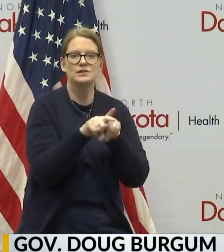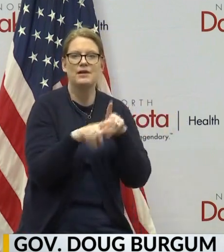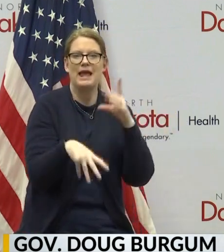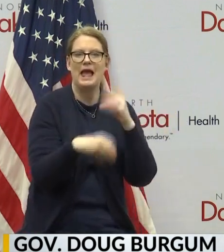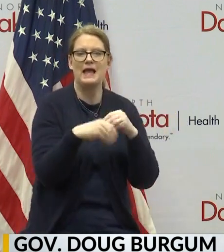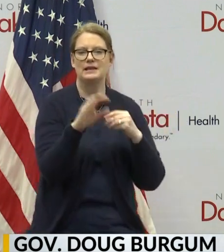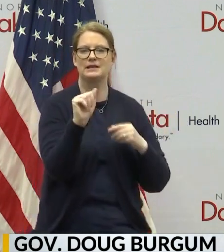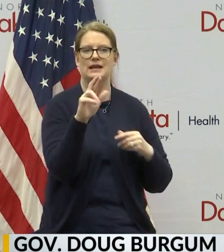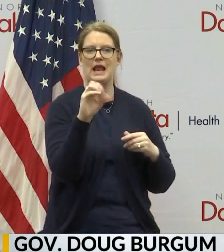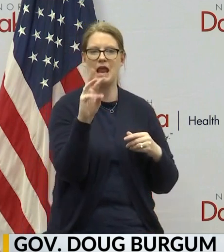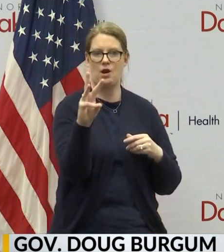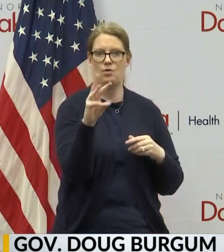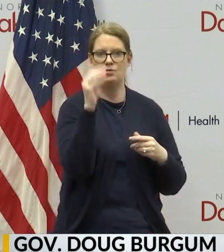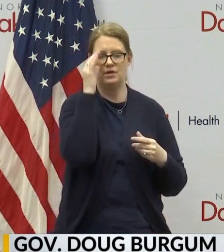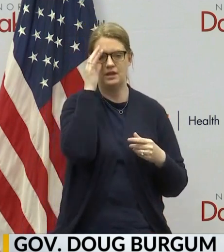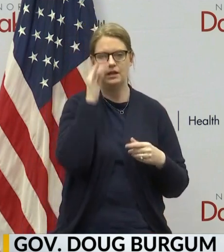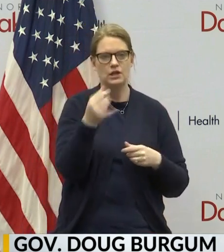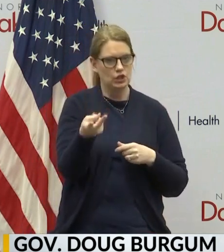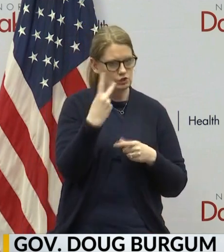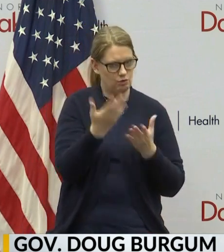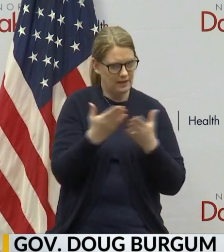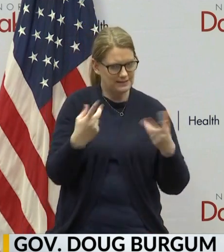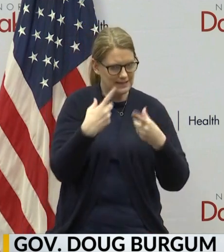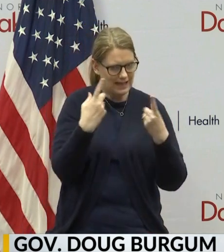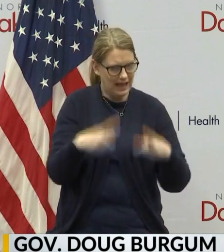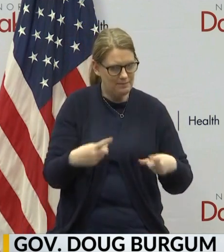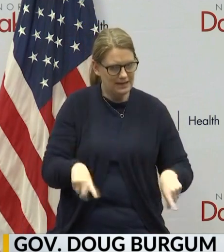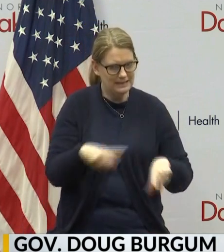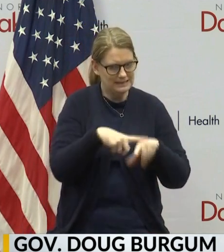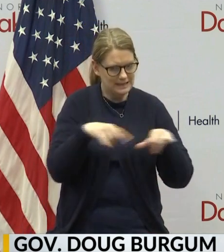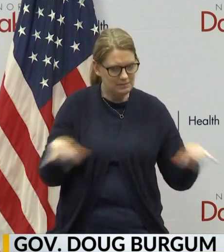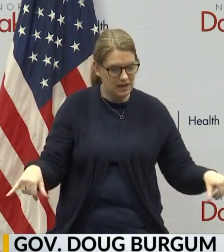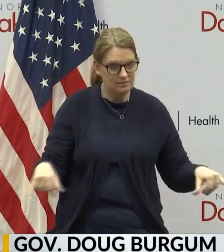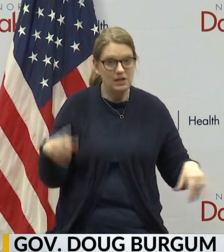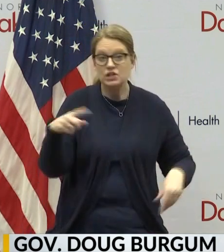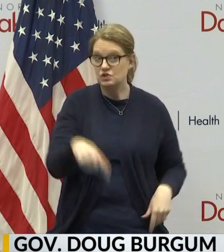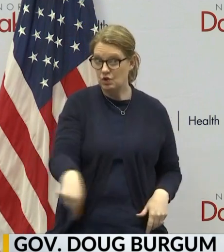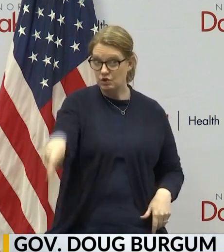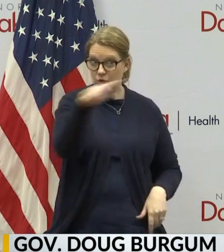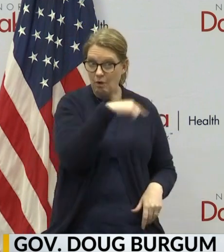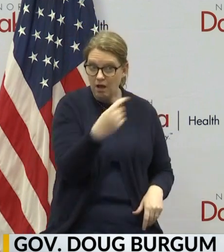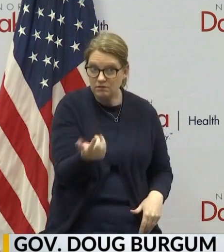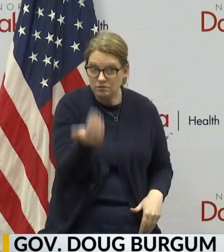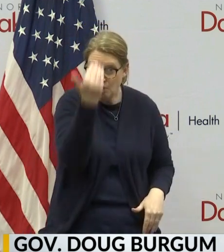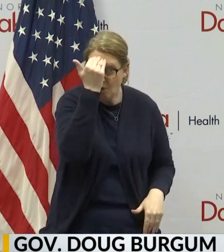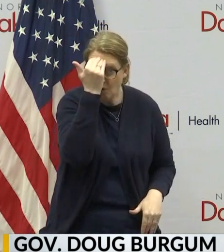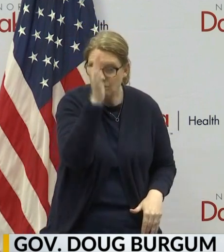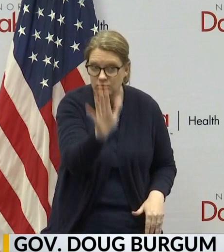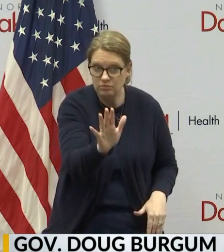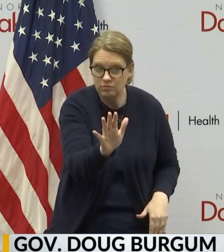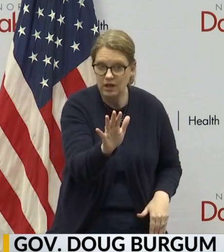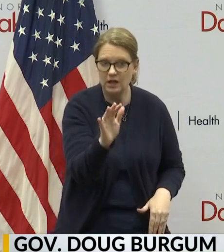THE ACTIONS WE'RE TAKING. THERE'S ANOTHER LINE ON THAT CHART THAT WE ADDED ONE THERE,